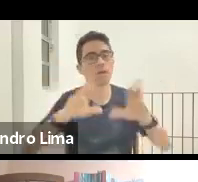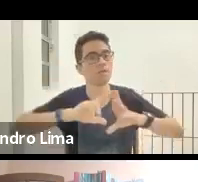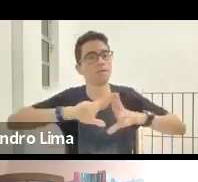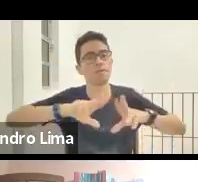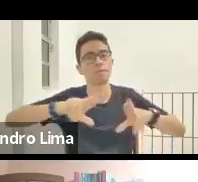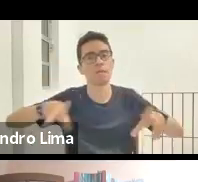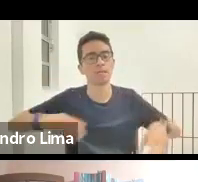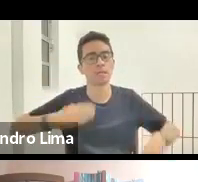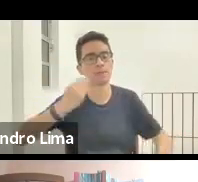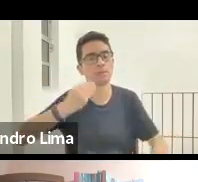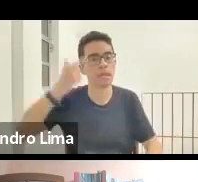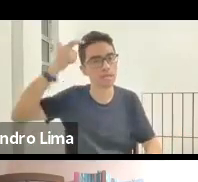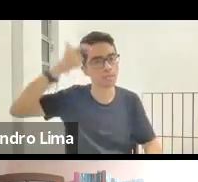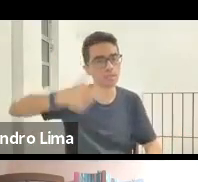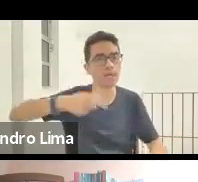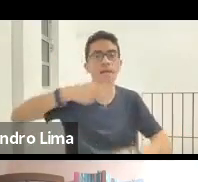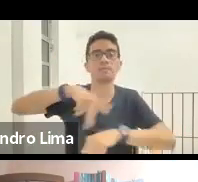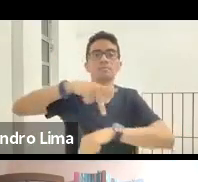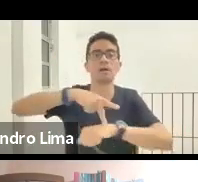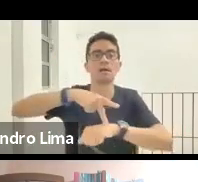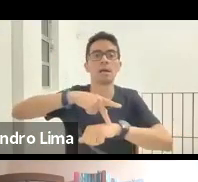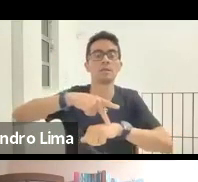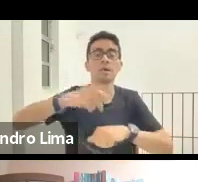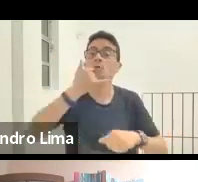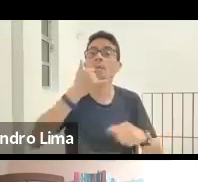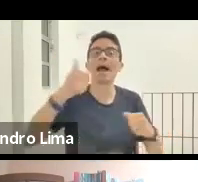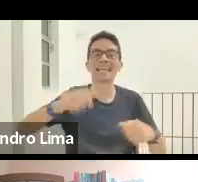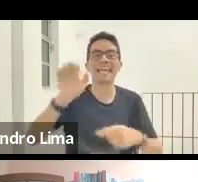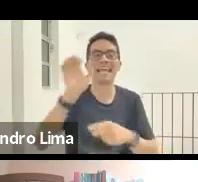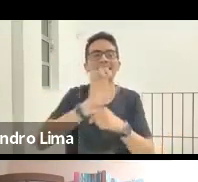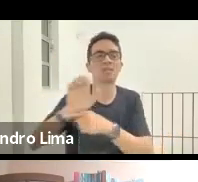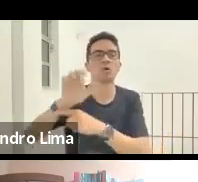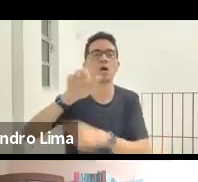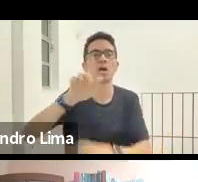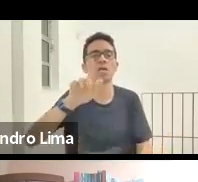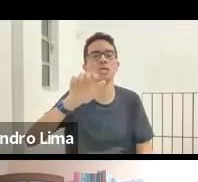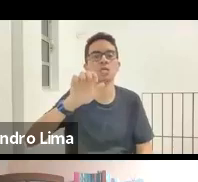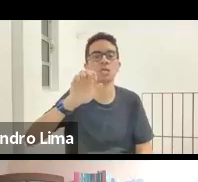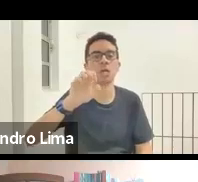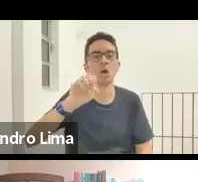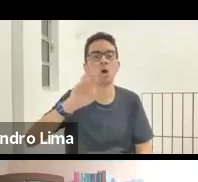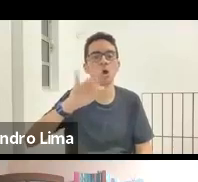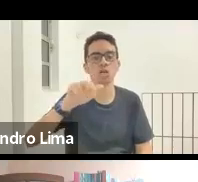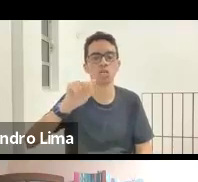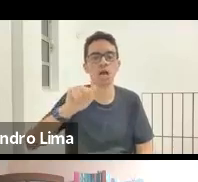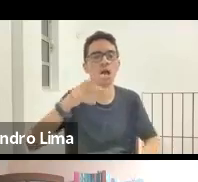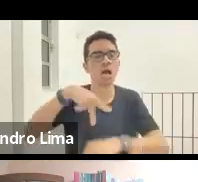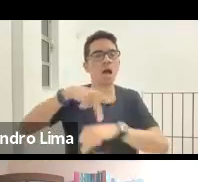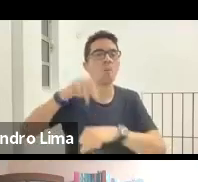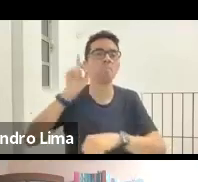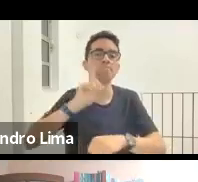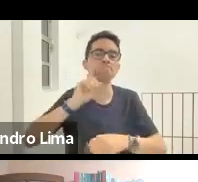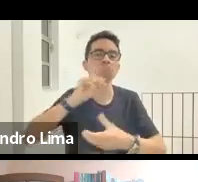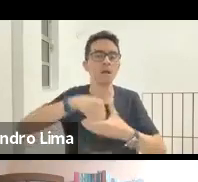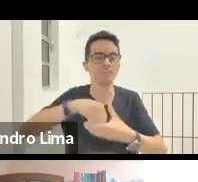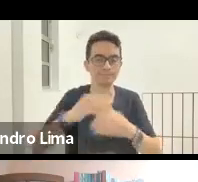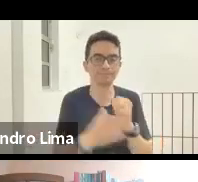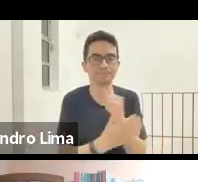experience here in Georgia. , the longer, a the longer, a. teacher Candidate is teacher Candidate in schools teacher Candidate in schools,